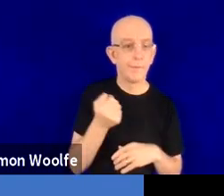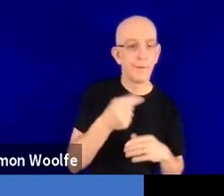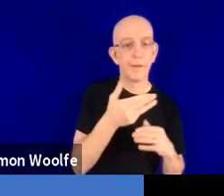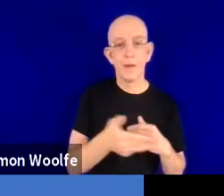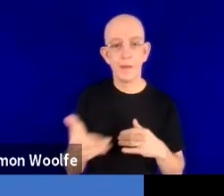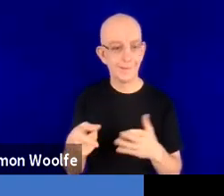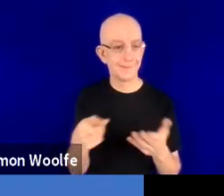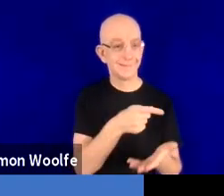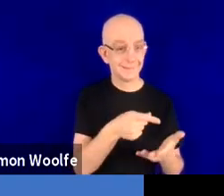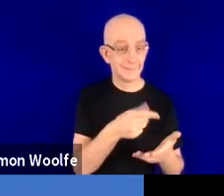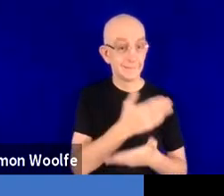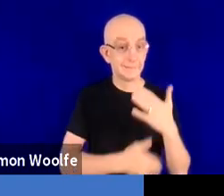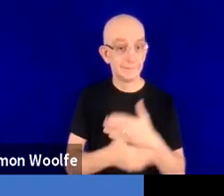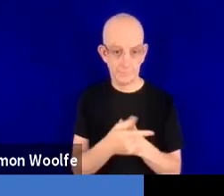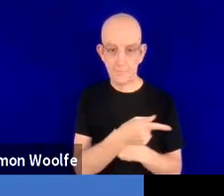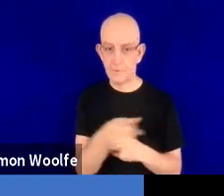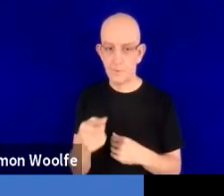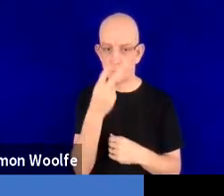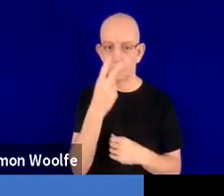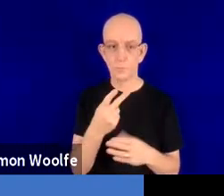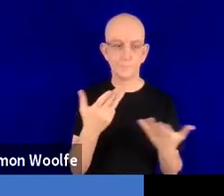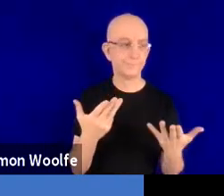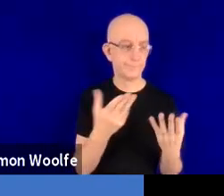I think Thailand is one of the countries with the better data on this